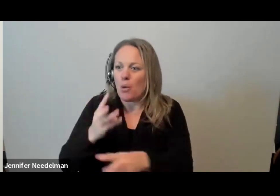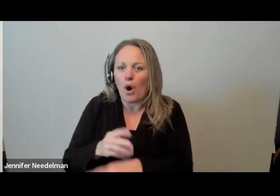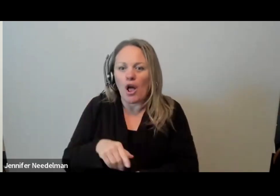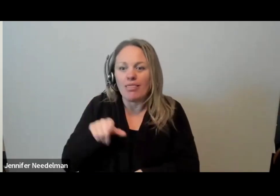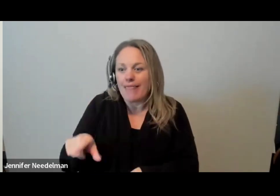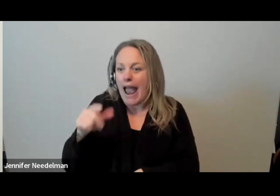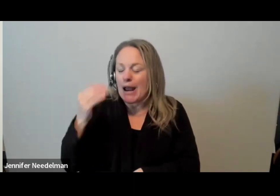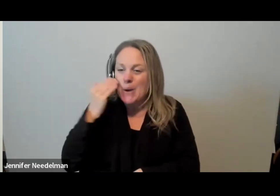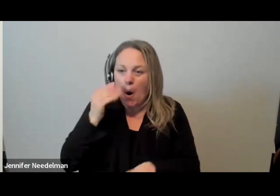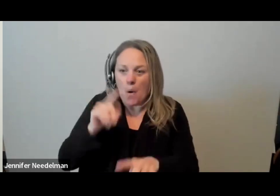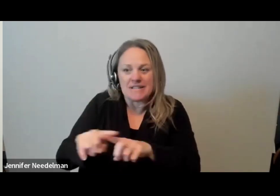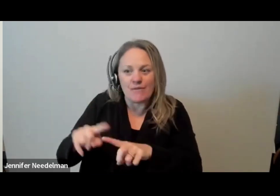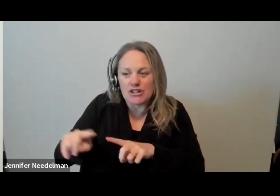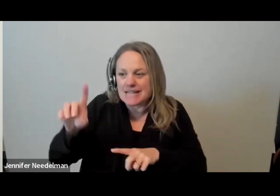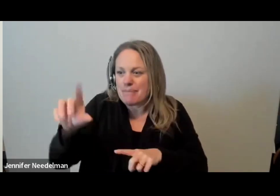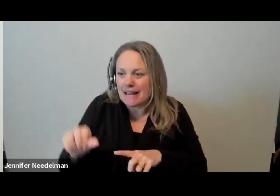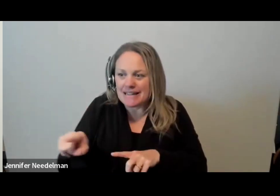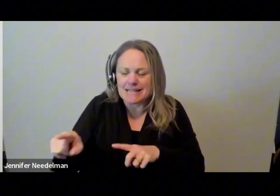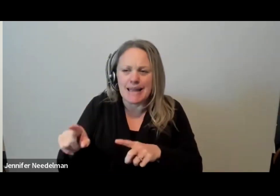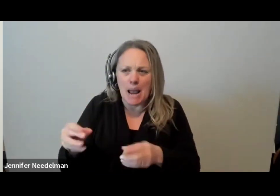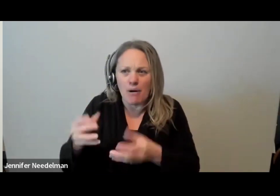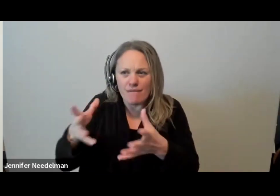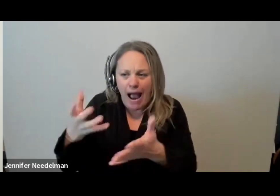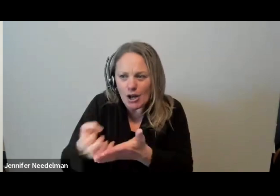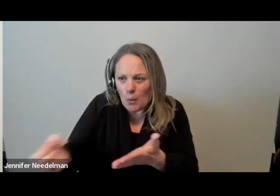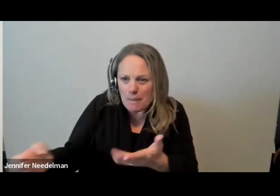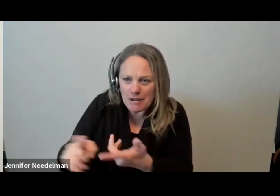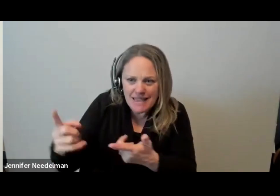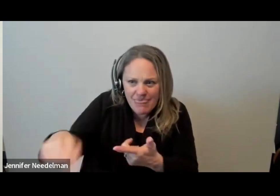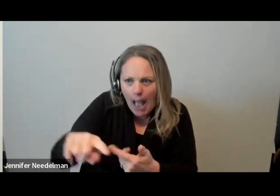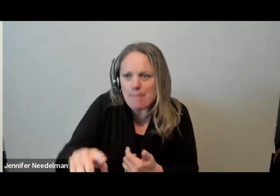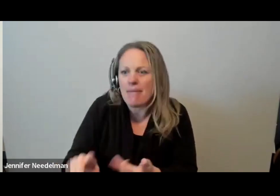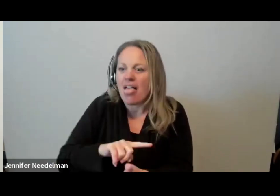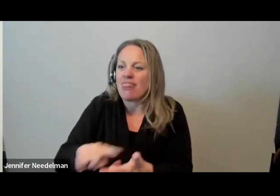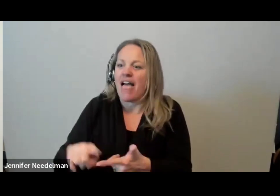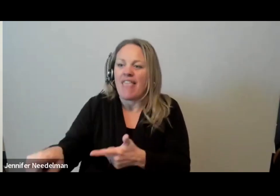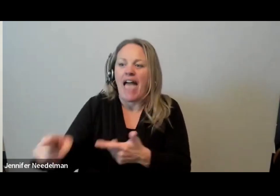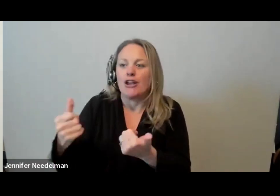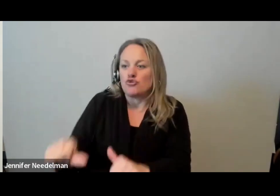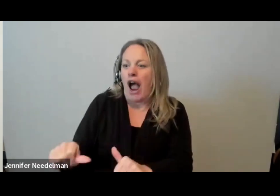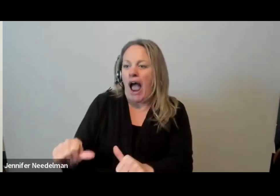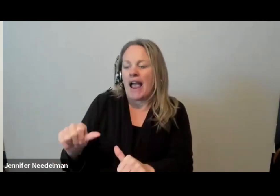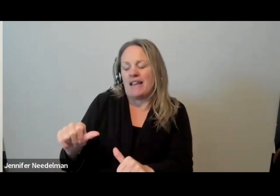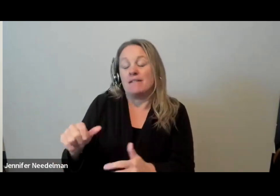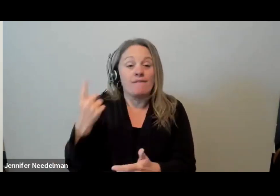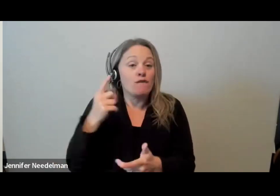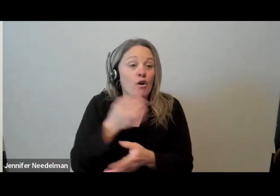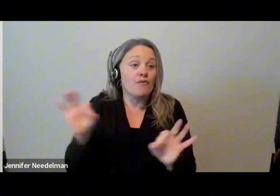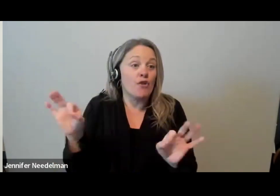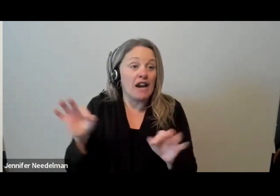and the different ways to do it. We provide those equipment or that equipment to those players for free for their ability to access the game.